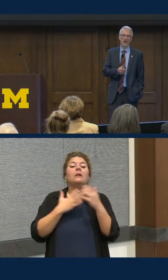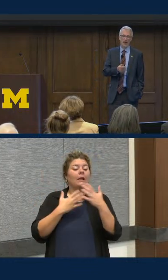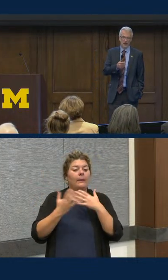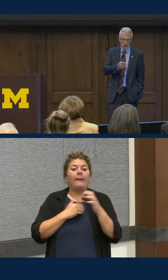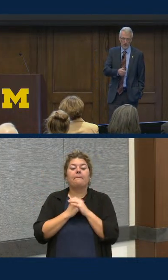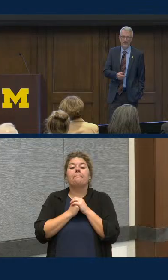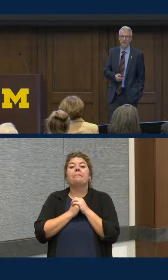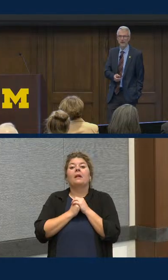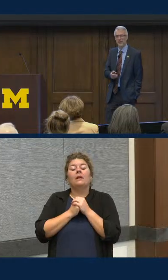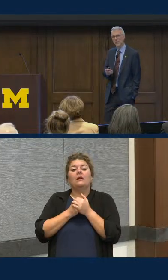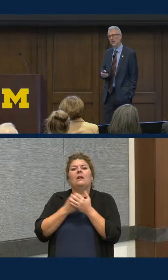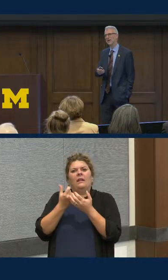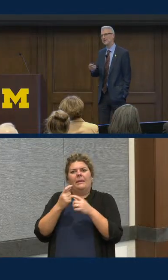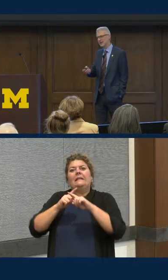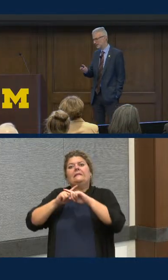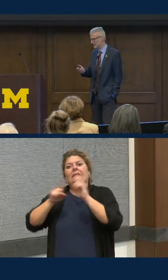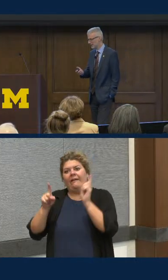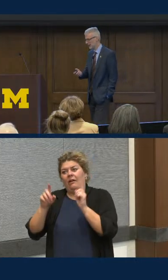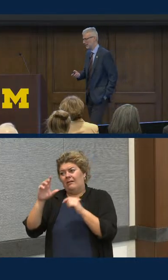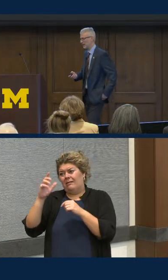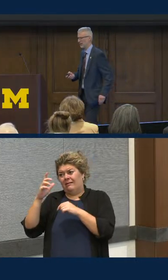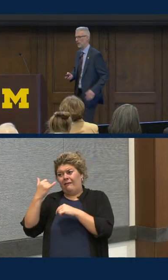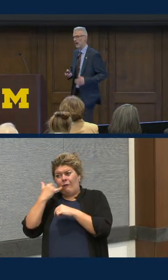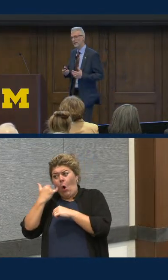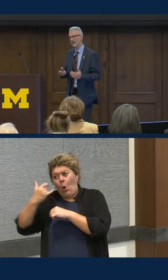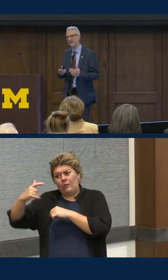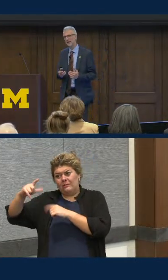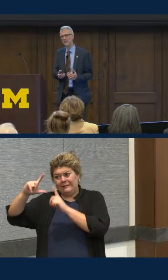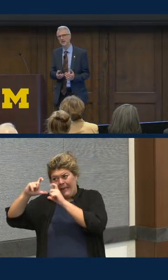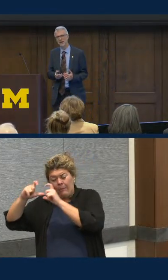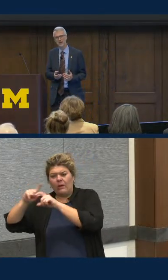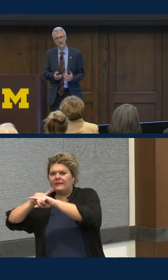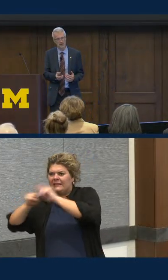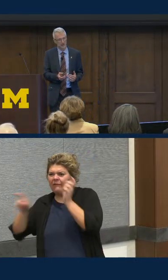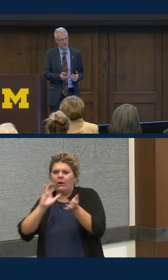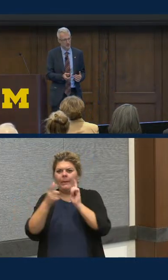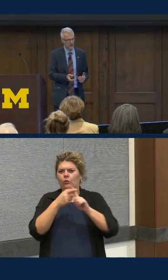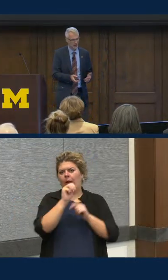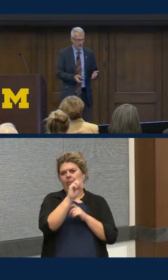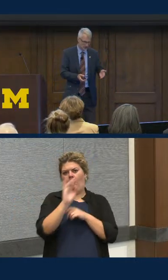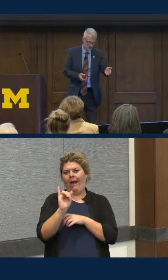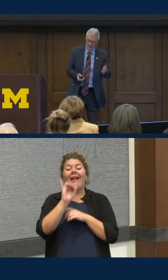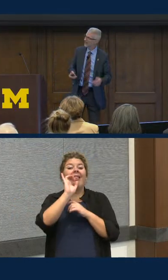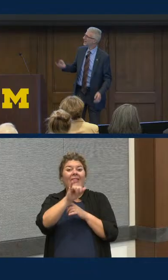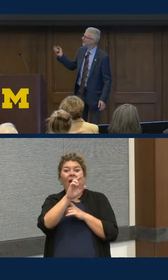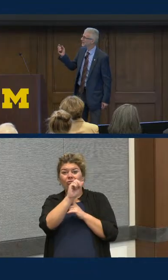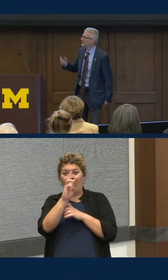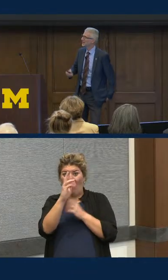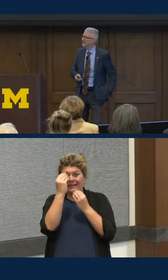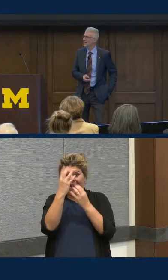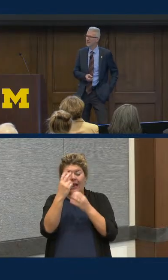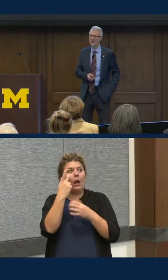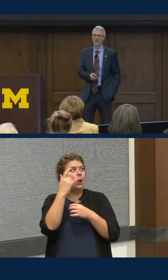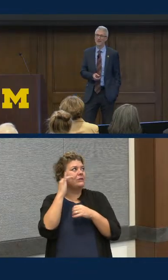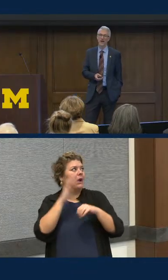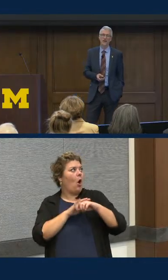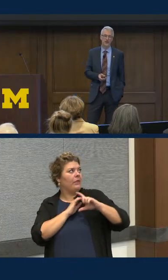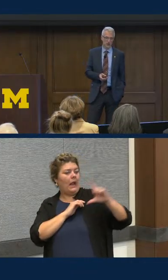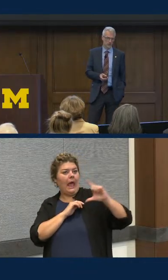documents but it's quite different in MRI or CT and it